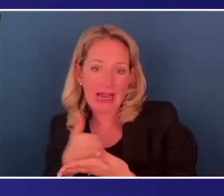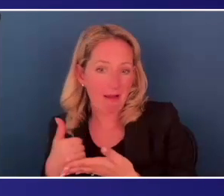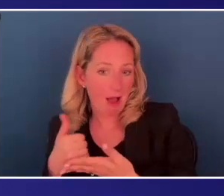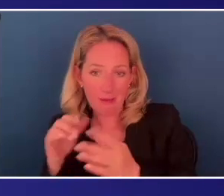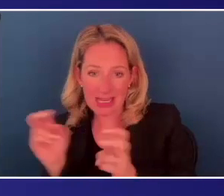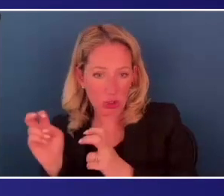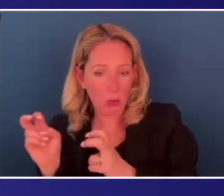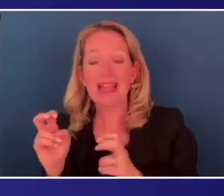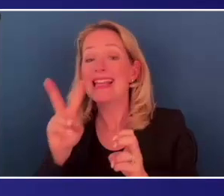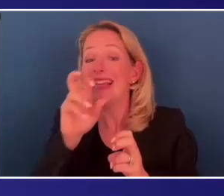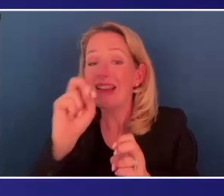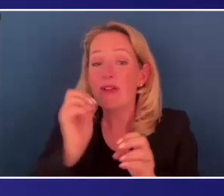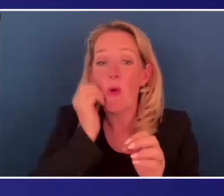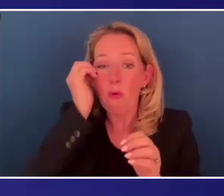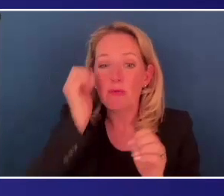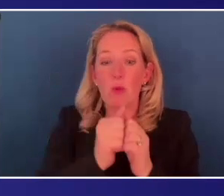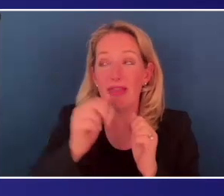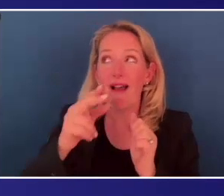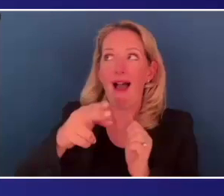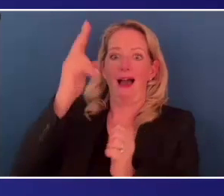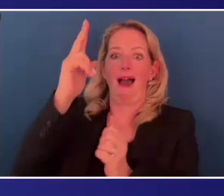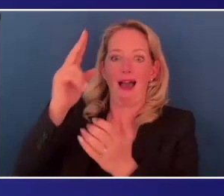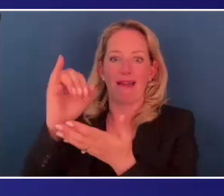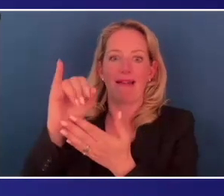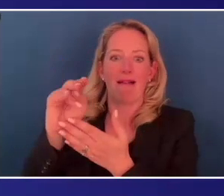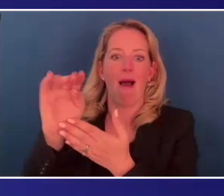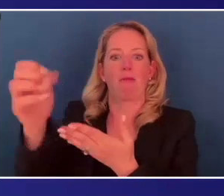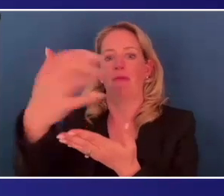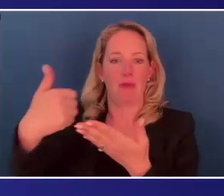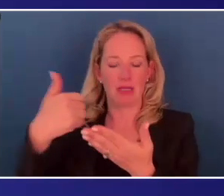This findings are a clear warning. Eliminating IDR plans will not increase. Repayment, it will increase default.